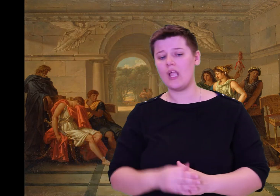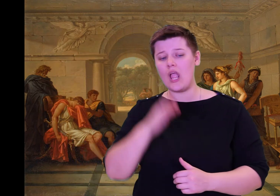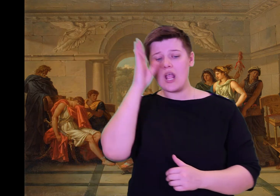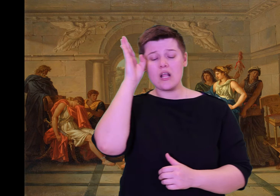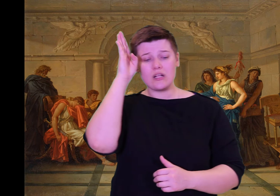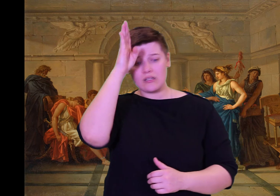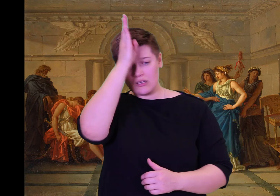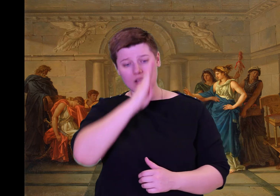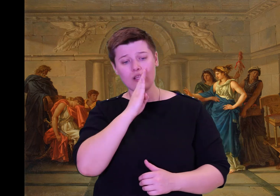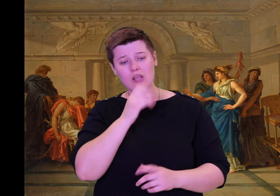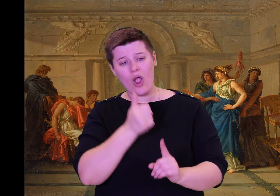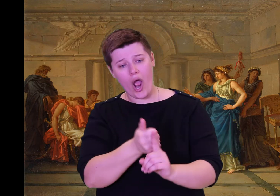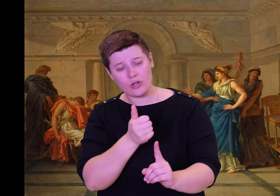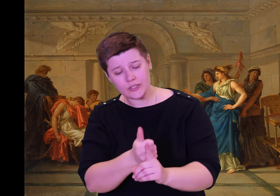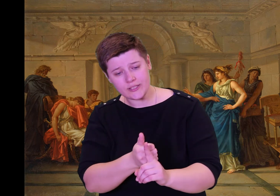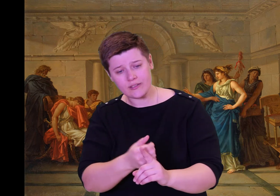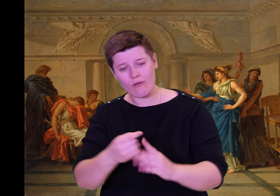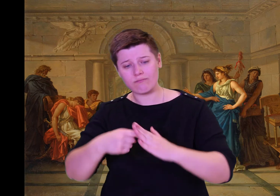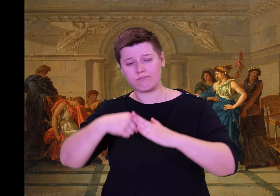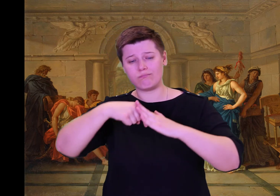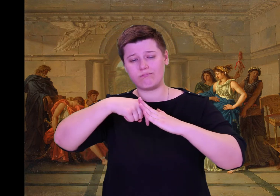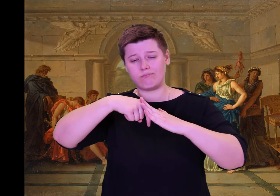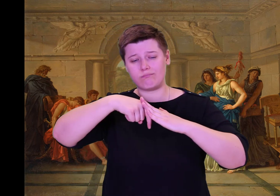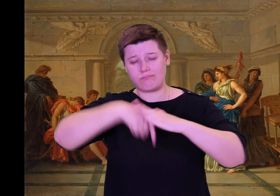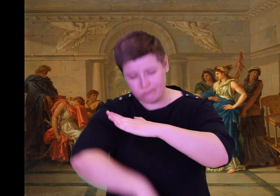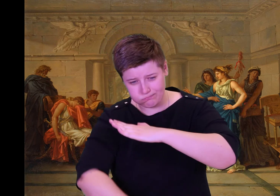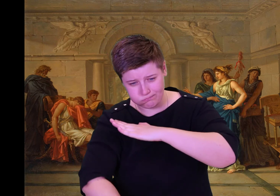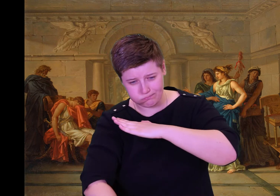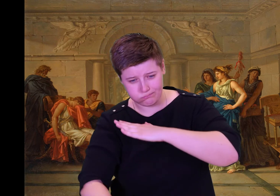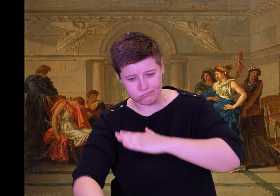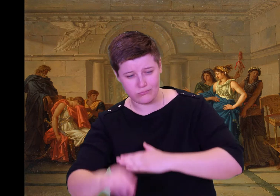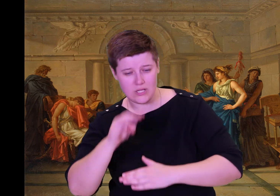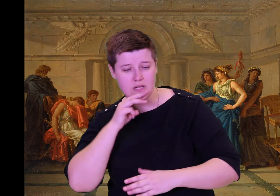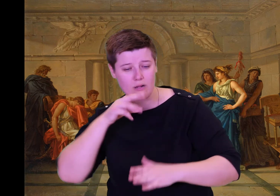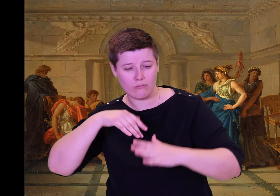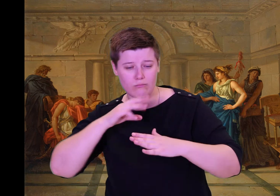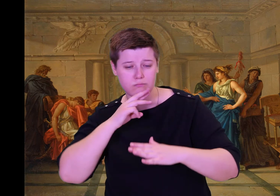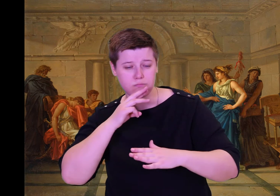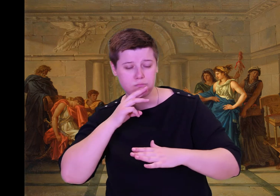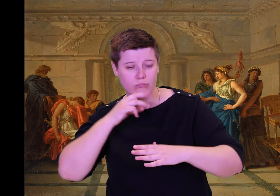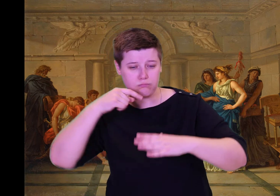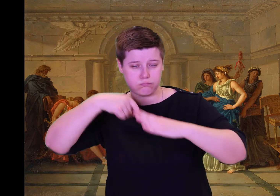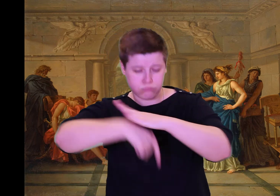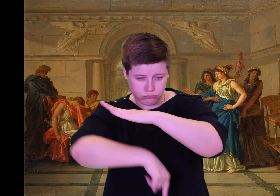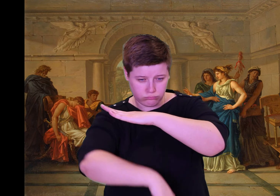Its harbor has good anchorage, and there men draw dark water up, and then launch off to sea.